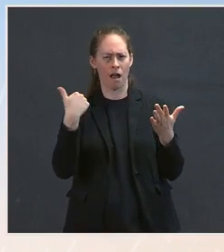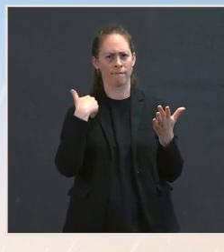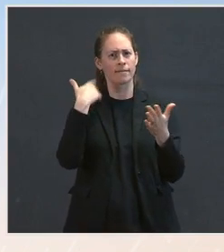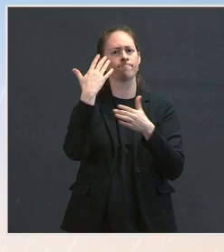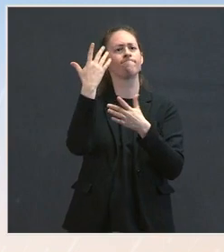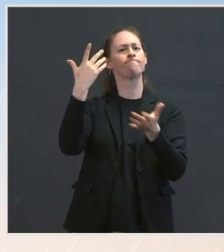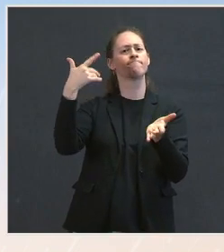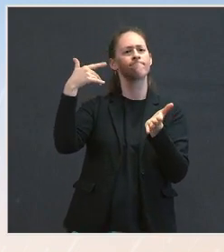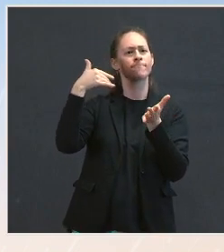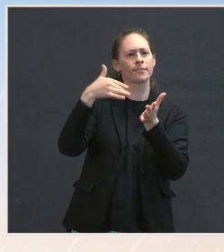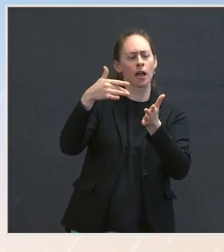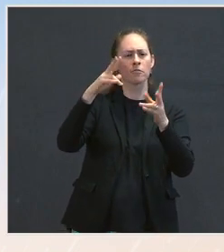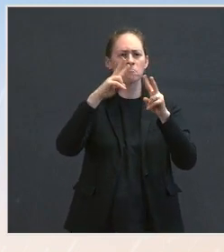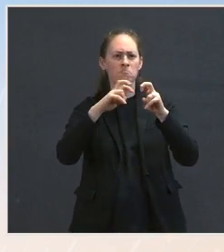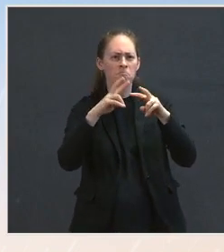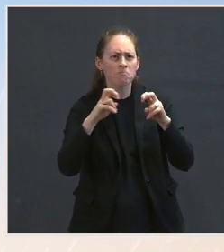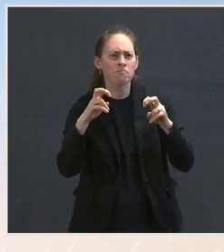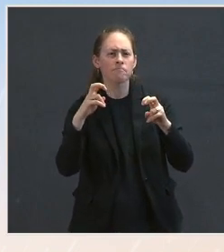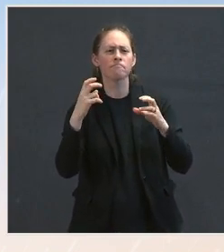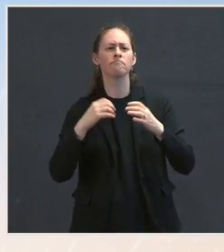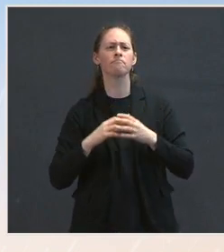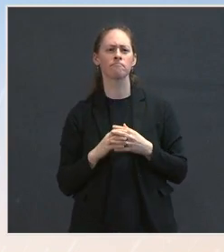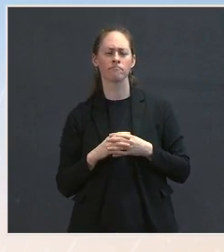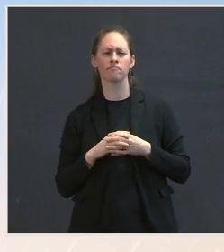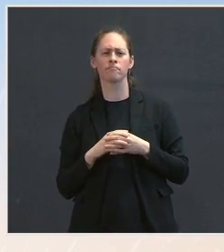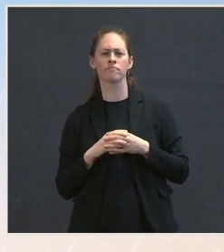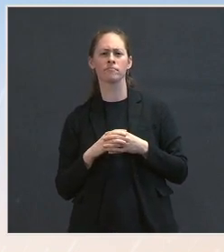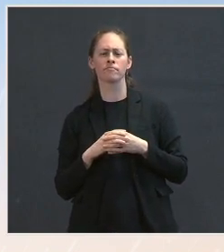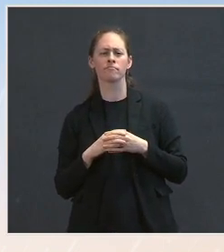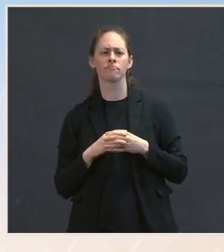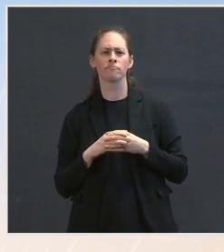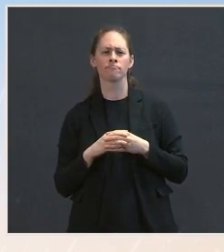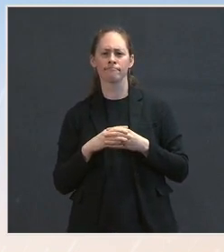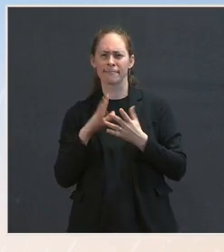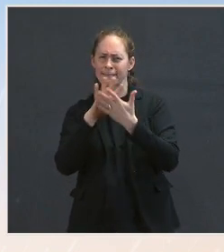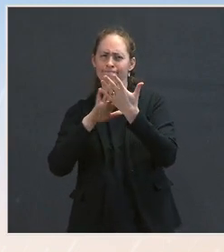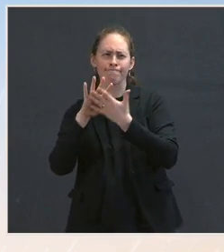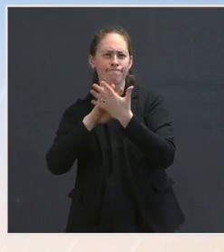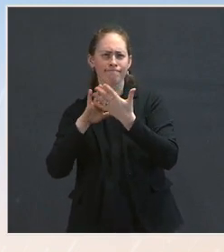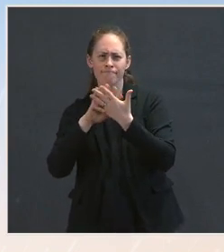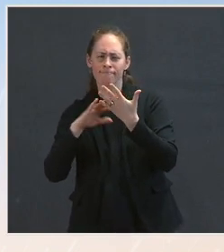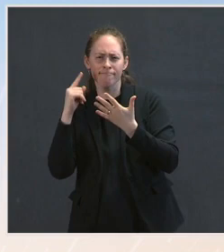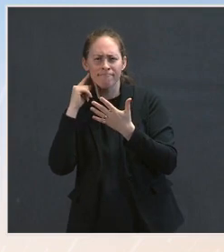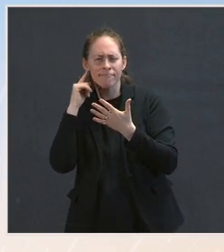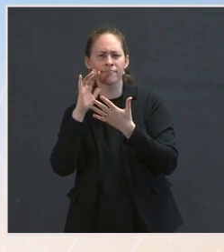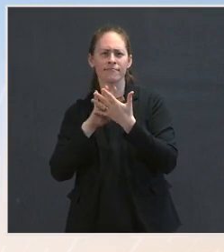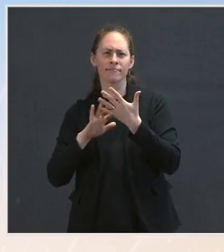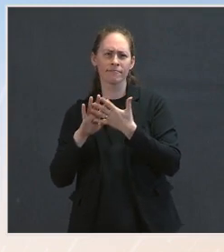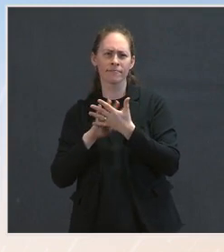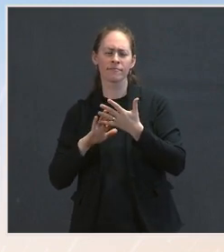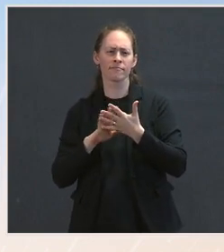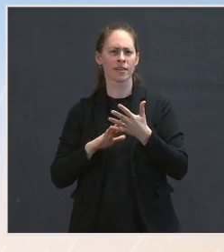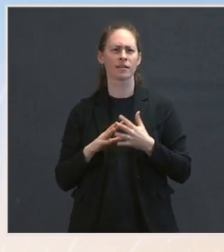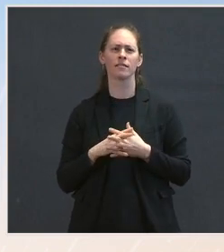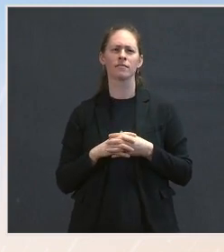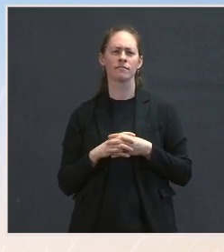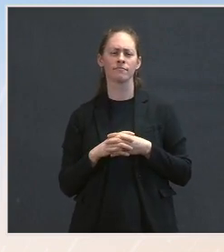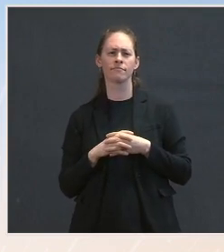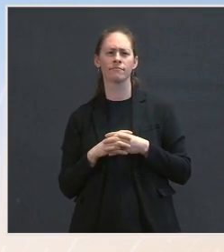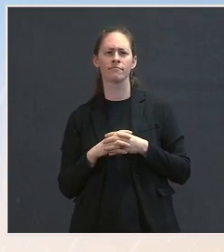including the Post Office. Only 10 percent of the fleet, , will be electric. Do you plan to change that order or seek changes to it at all?